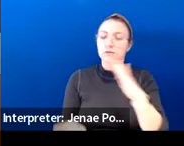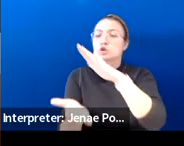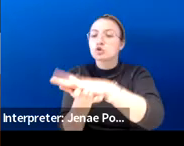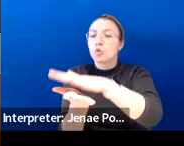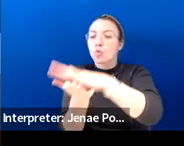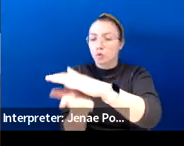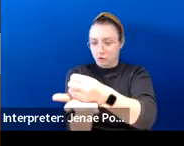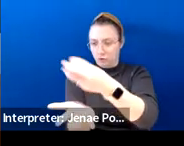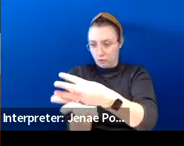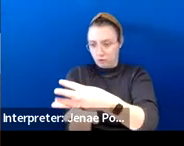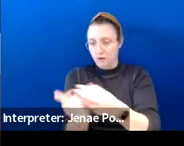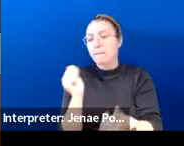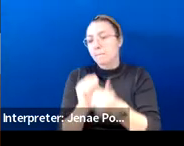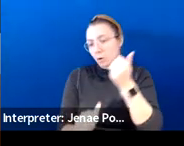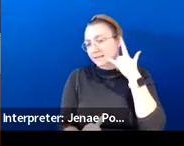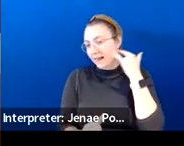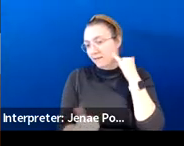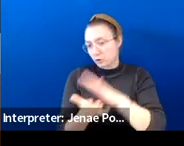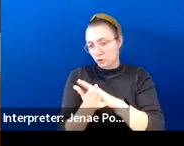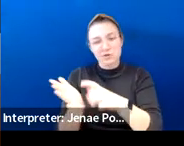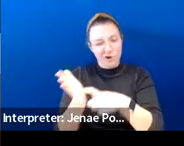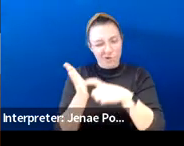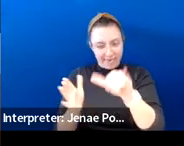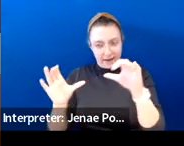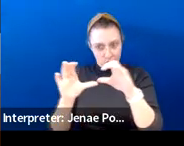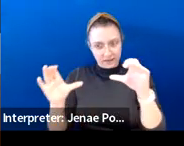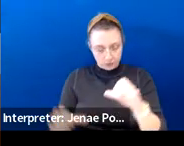as most California schools require this credential and some may move